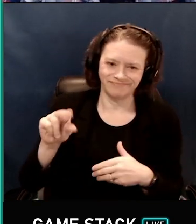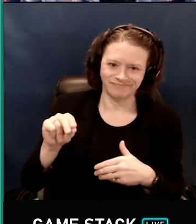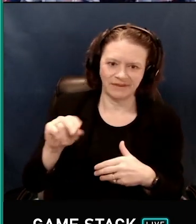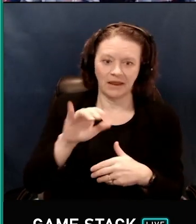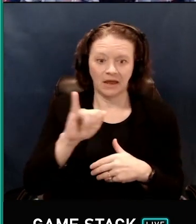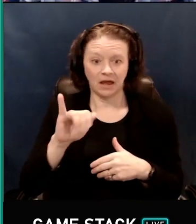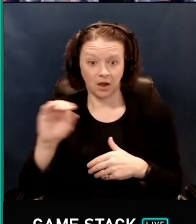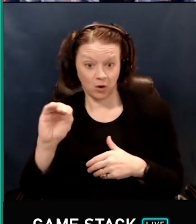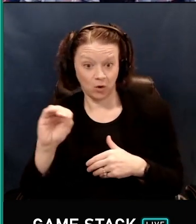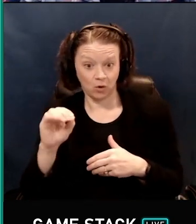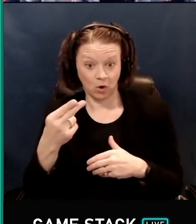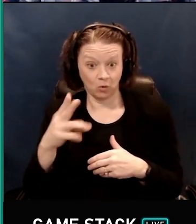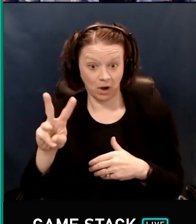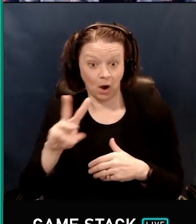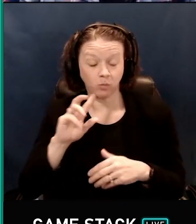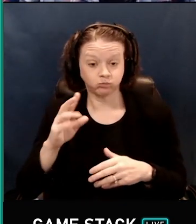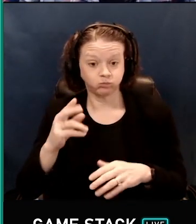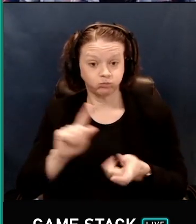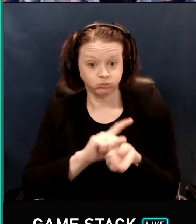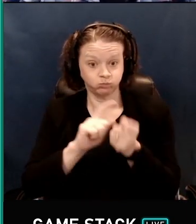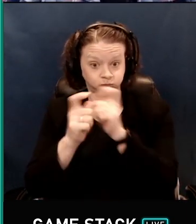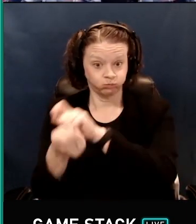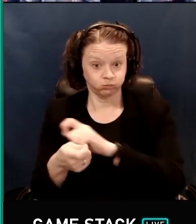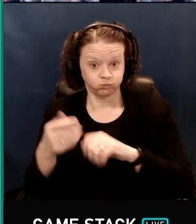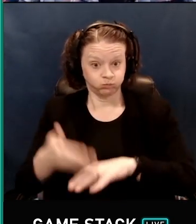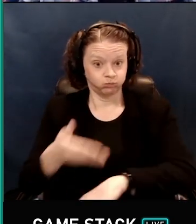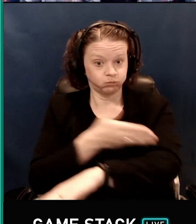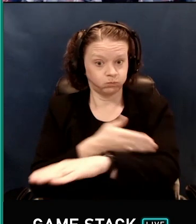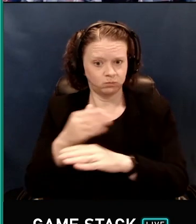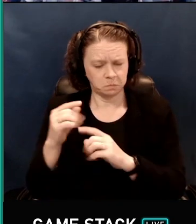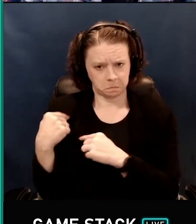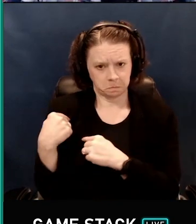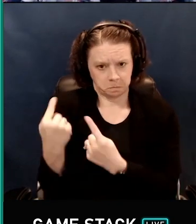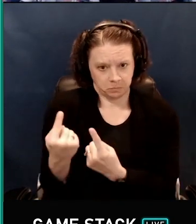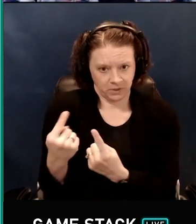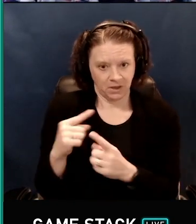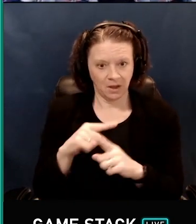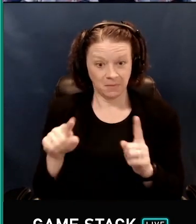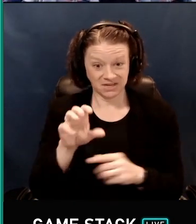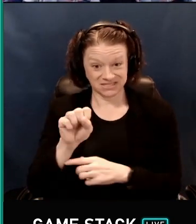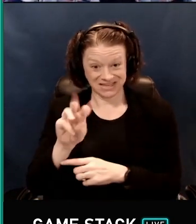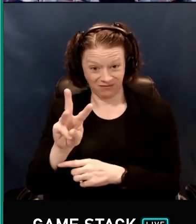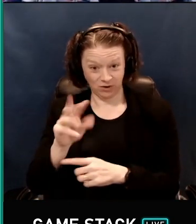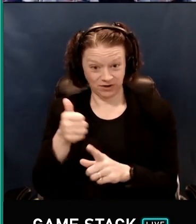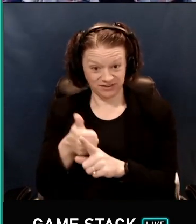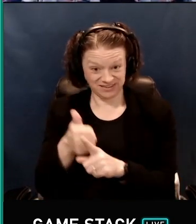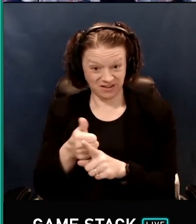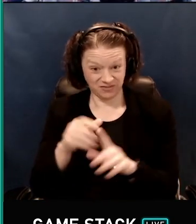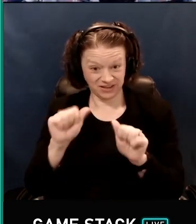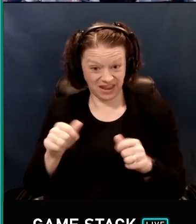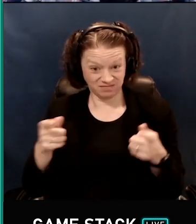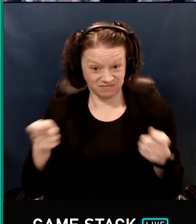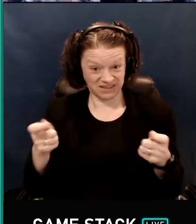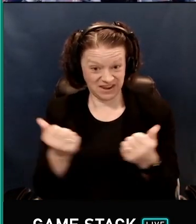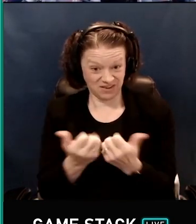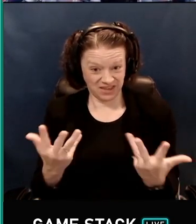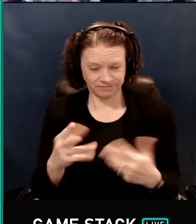really far in the past little while, but it's beyond what software can accommodate, so there are a couple of bottlenecks and we'll talk about those in a bit,